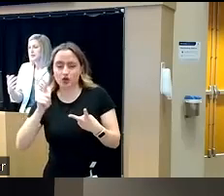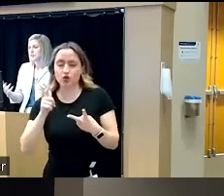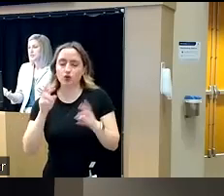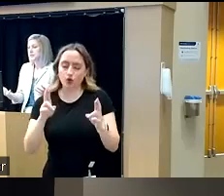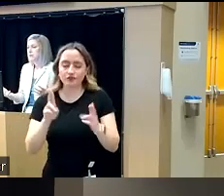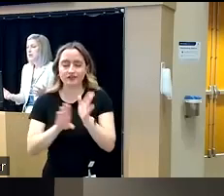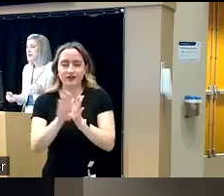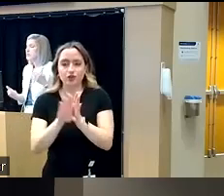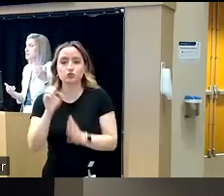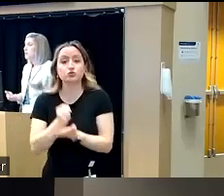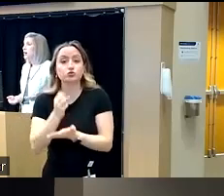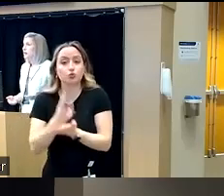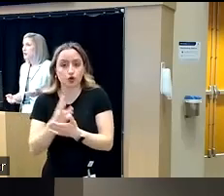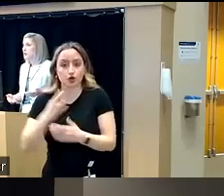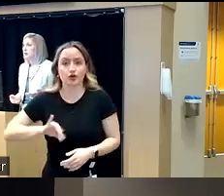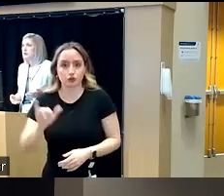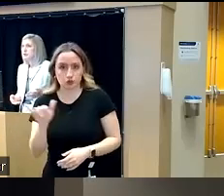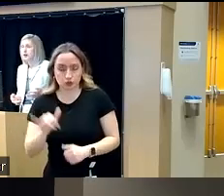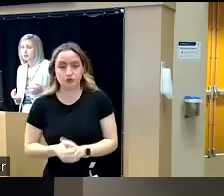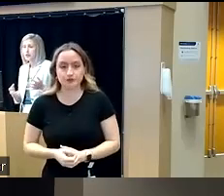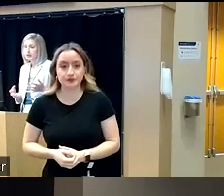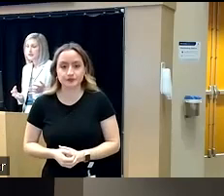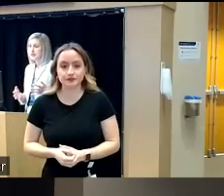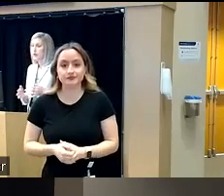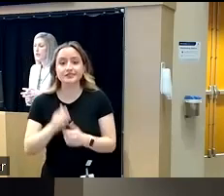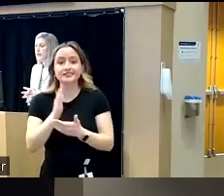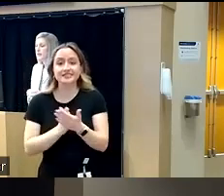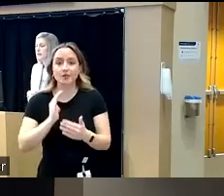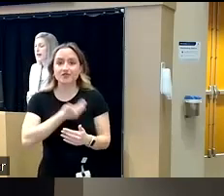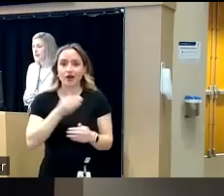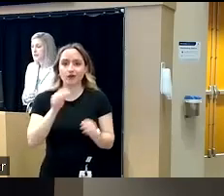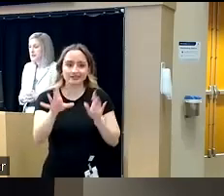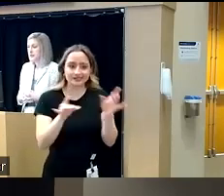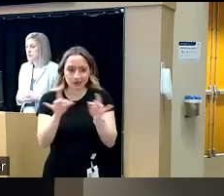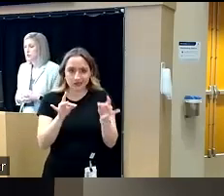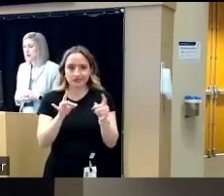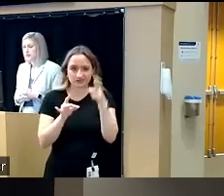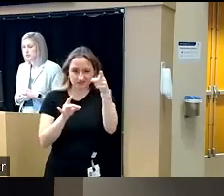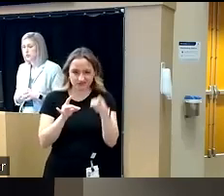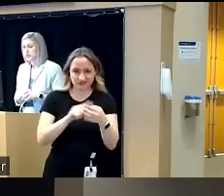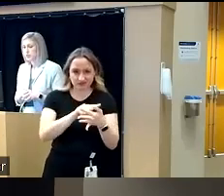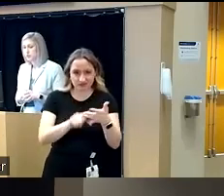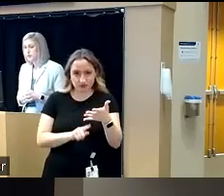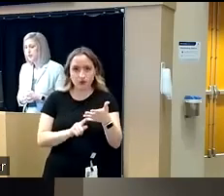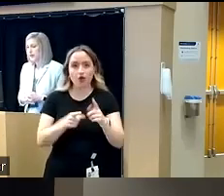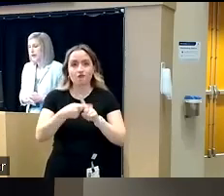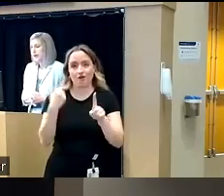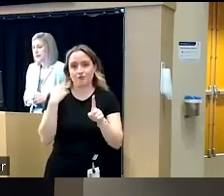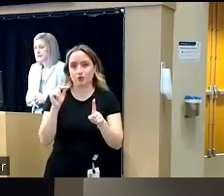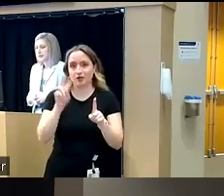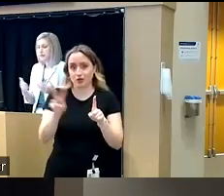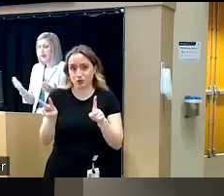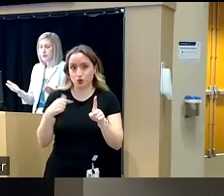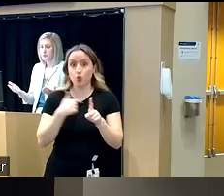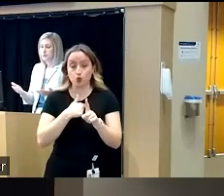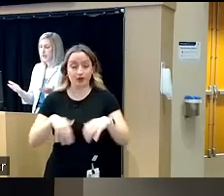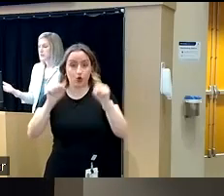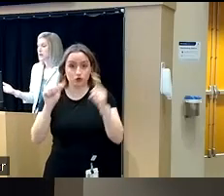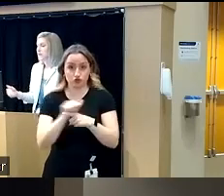this is just a sampling of some of our trainings that we held in 2022 and some of them some titles